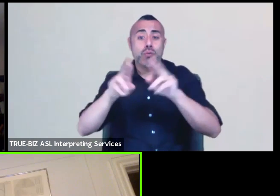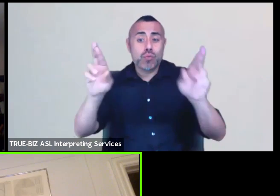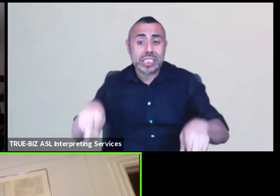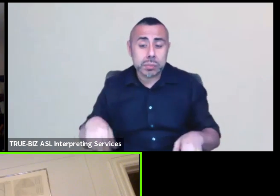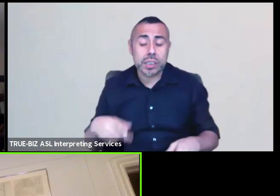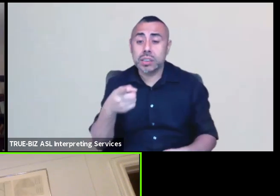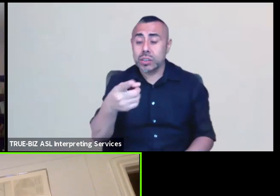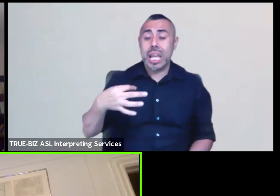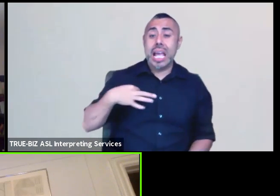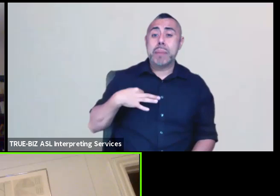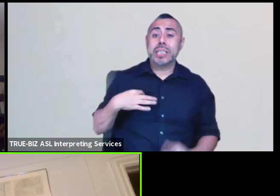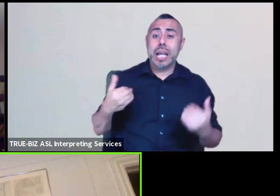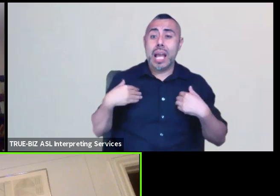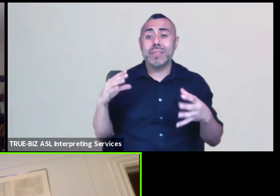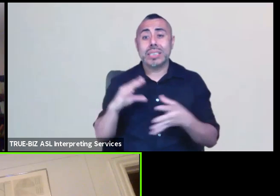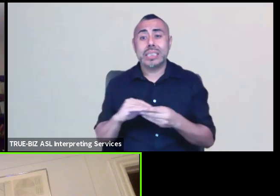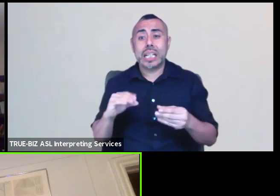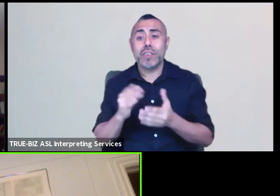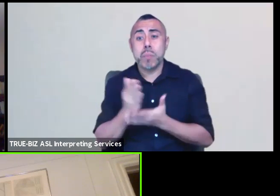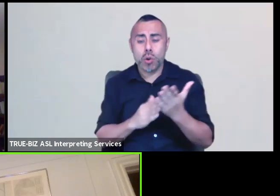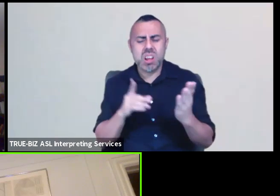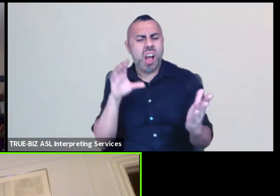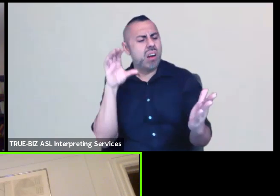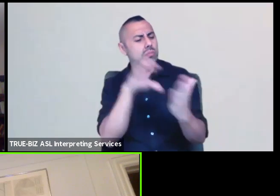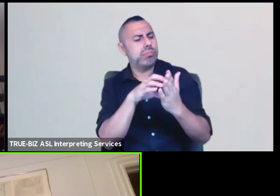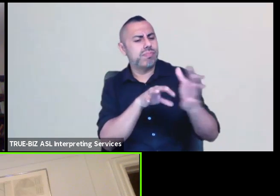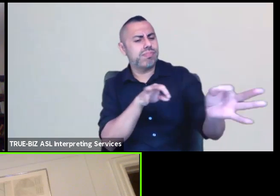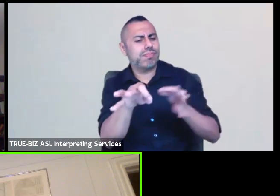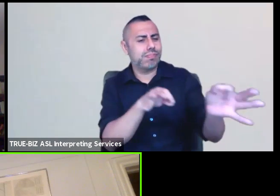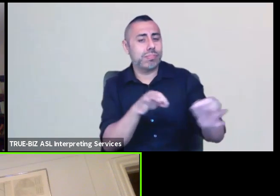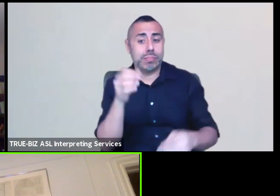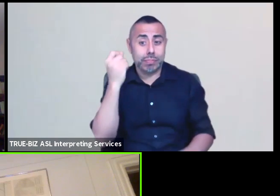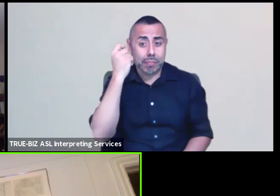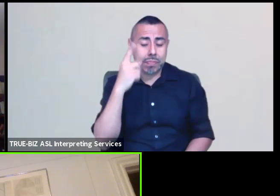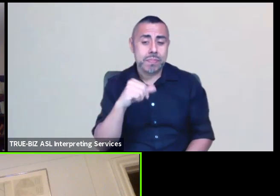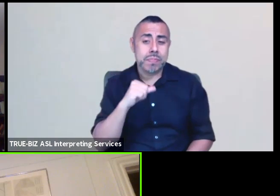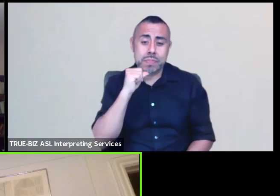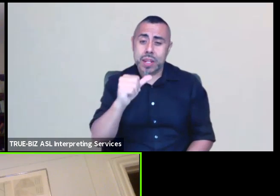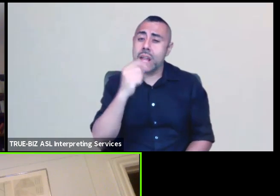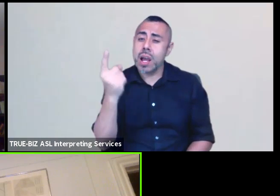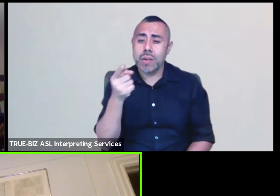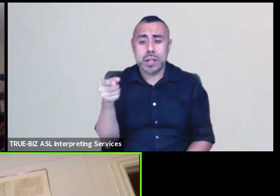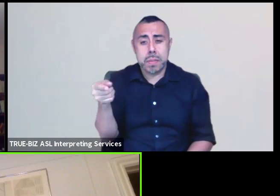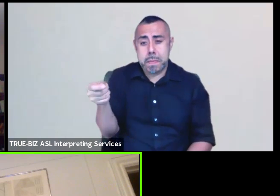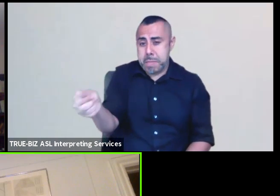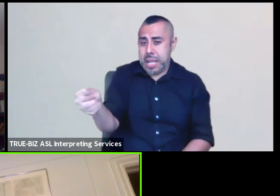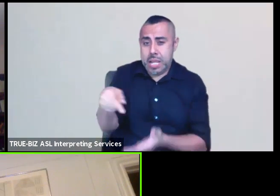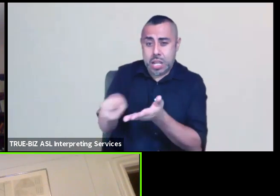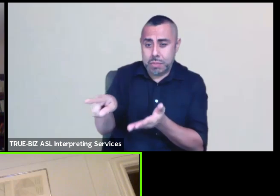These don't necessarily need to be things for which you're compensated. If you're an actor and you were in for readings,